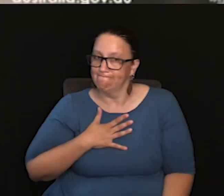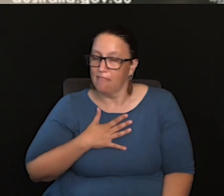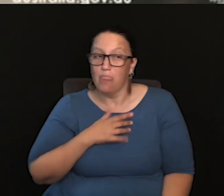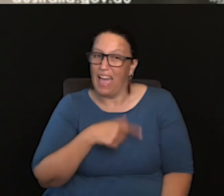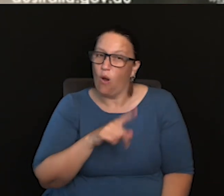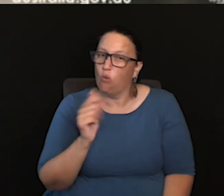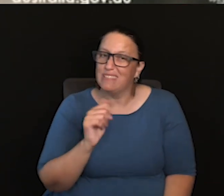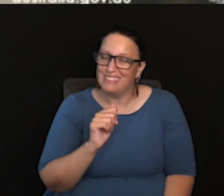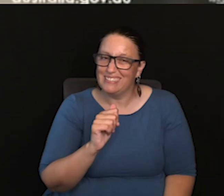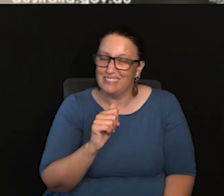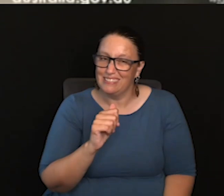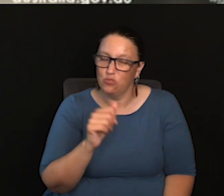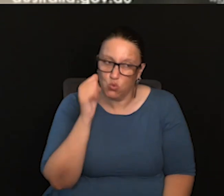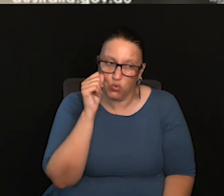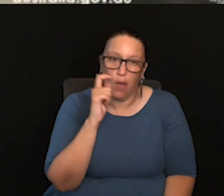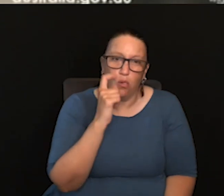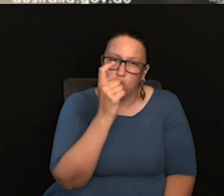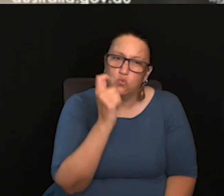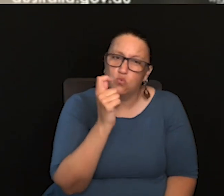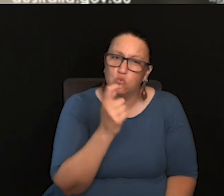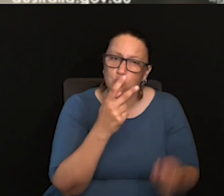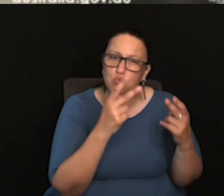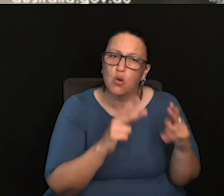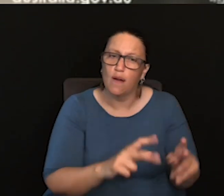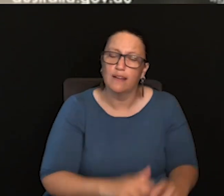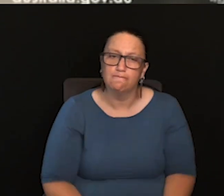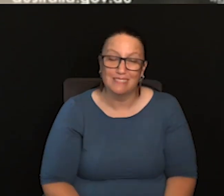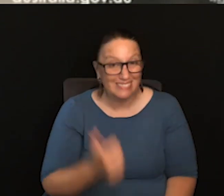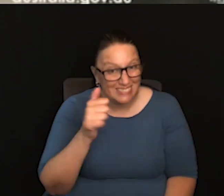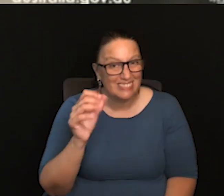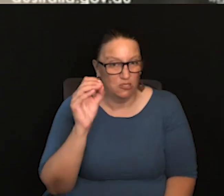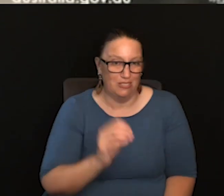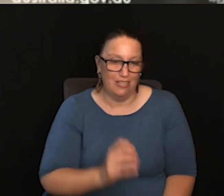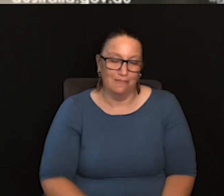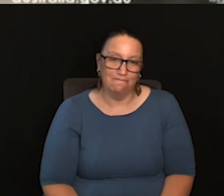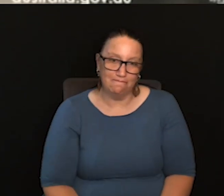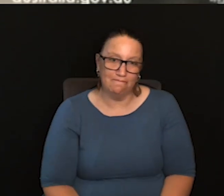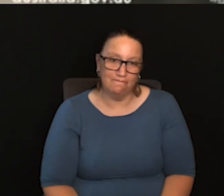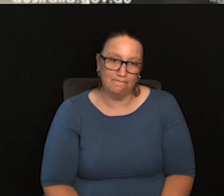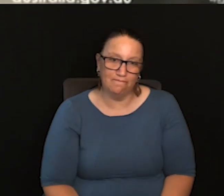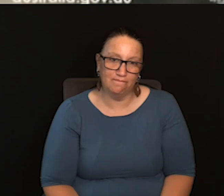who may have contracted Covid be the definition is that they have passed with Covid